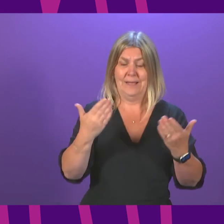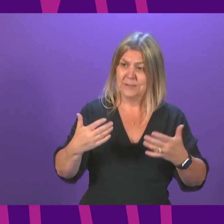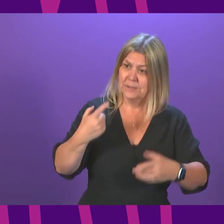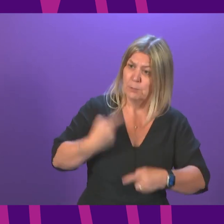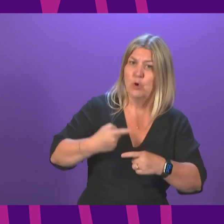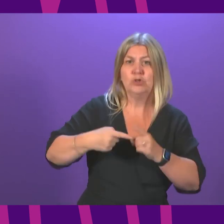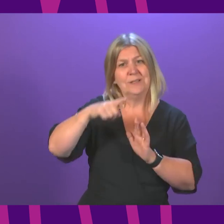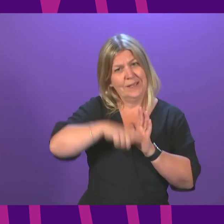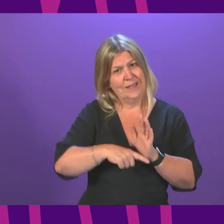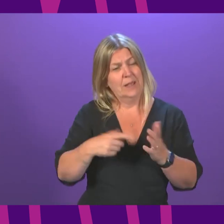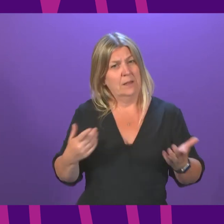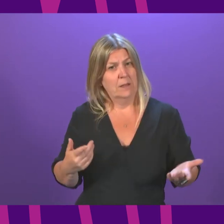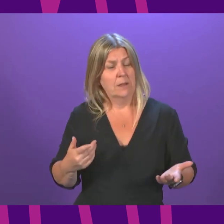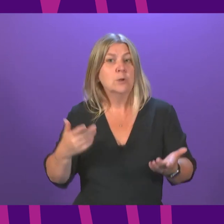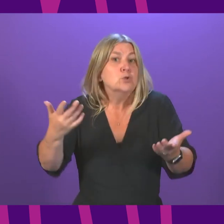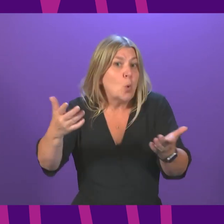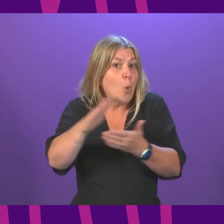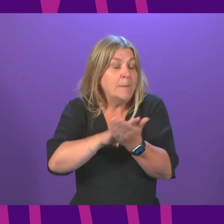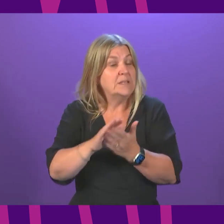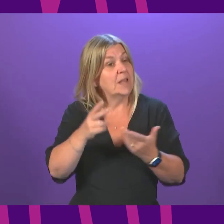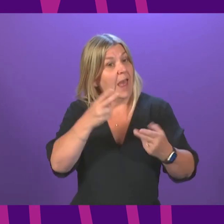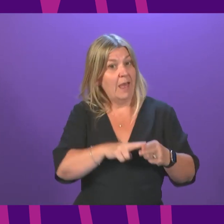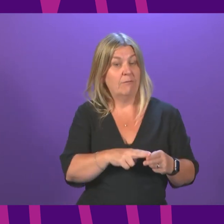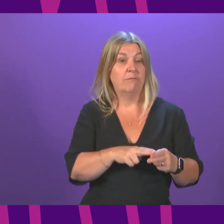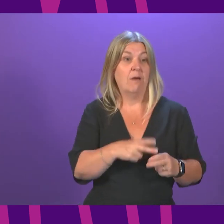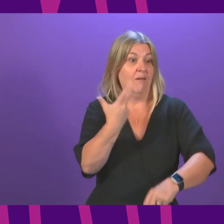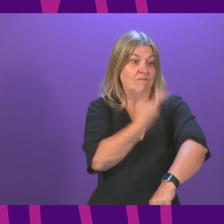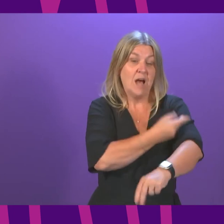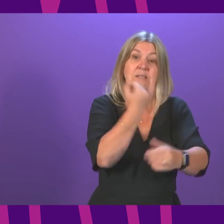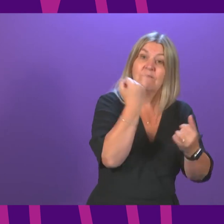the virus. I do not want short-term legislation that we need to extend. The news that we are